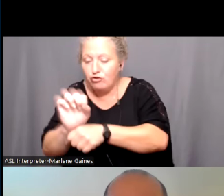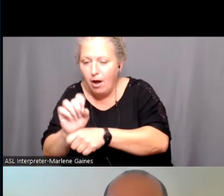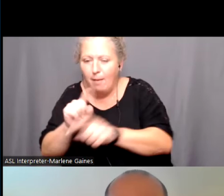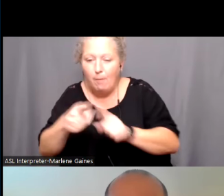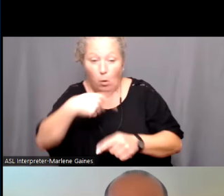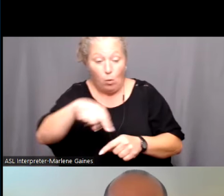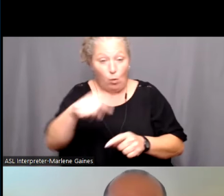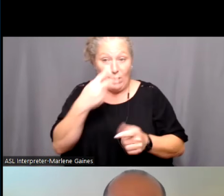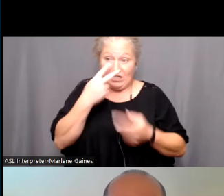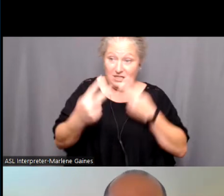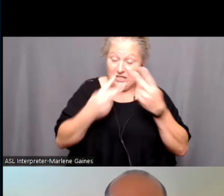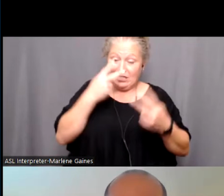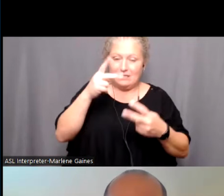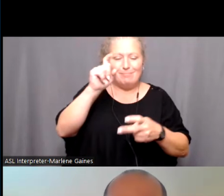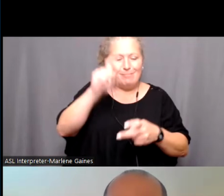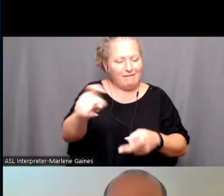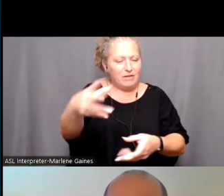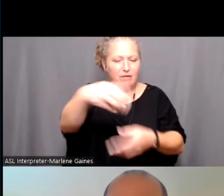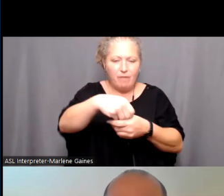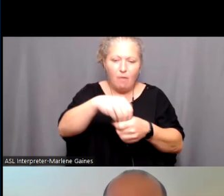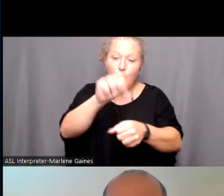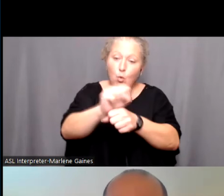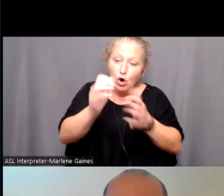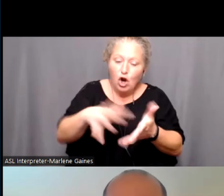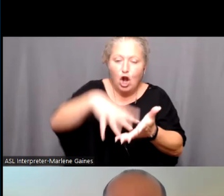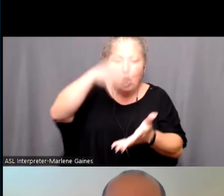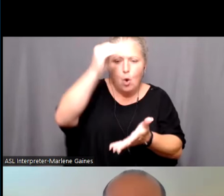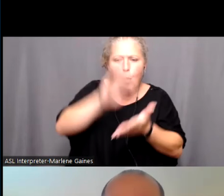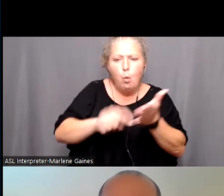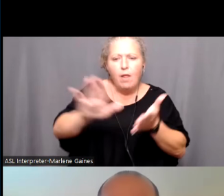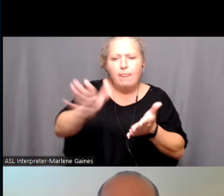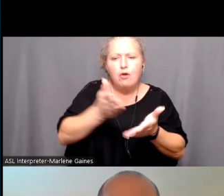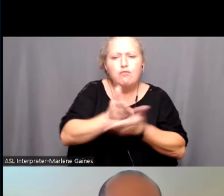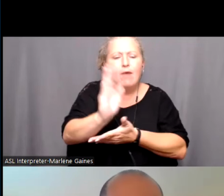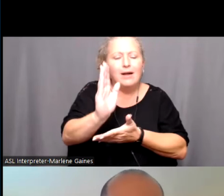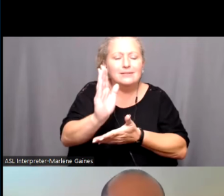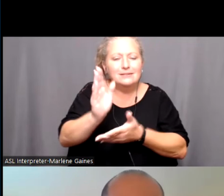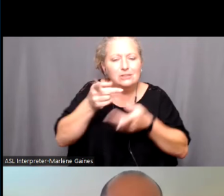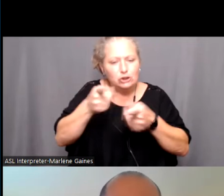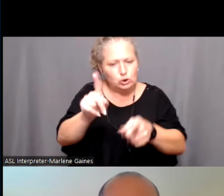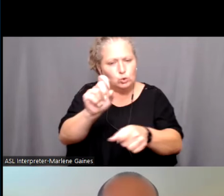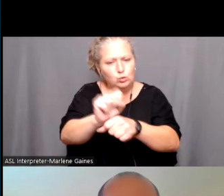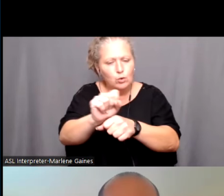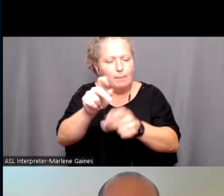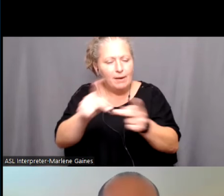also needs to involve workers learning what rights they have as they're in the workplace.